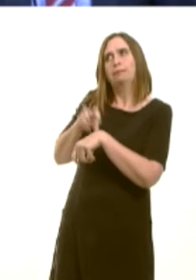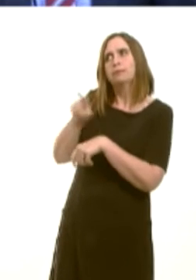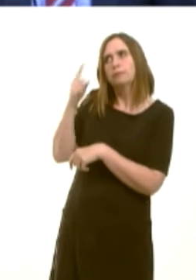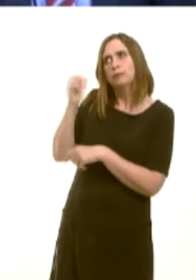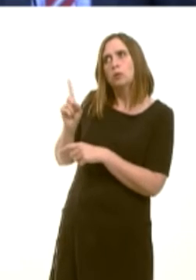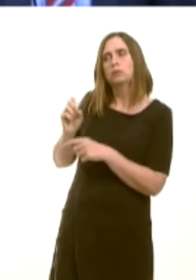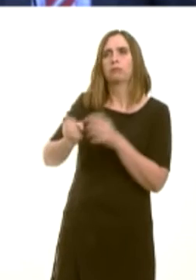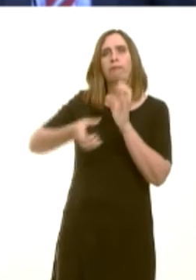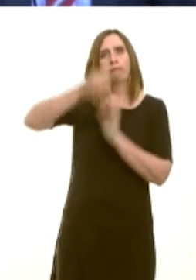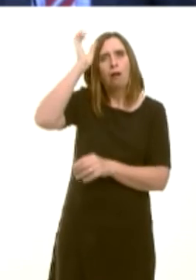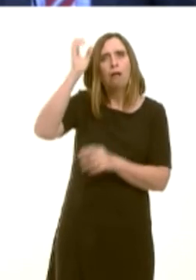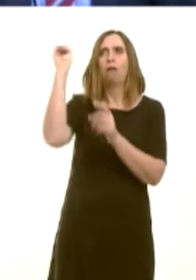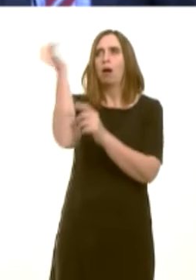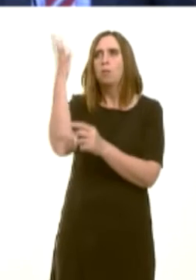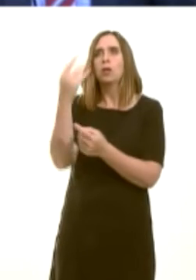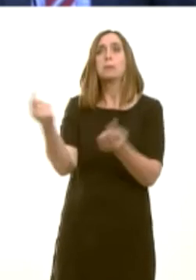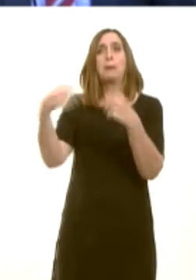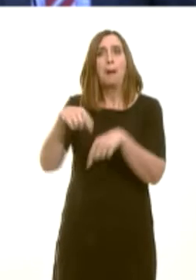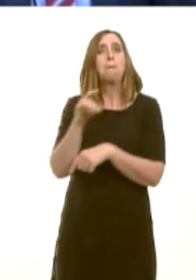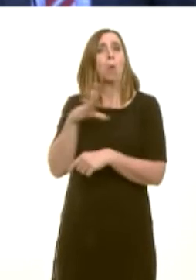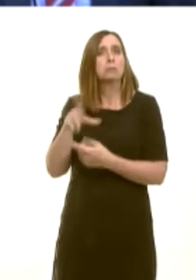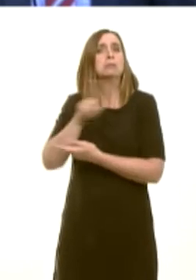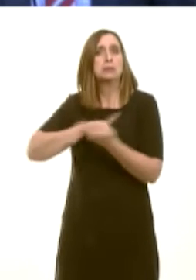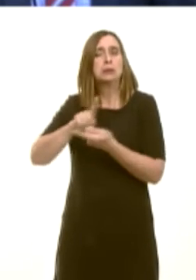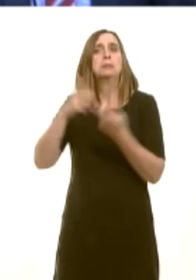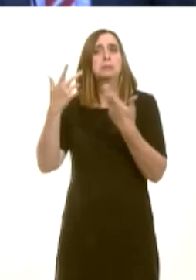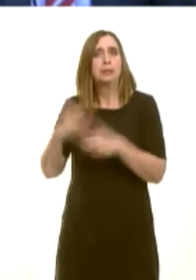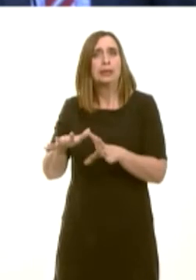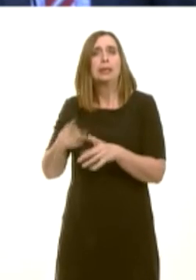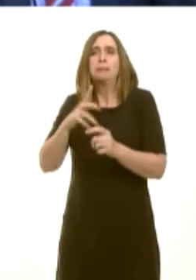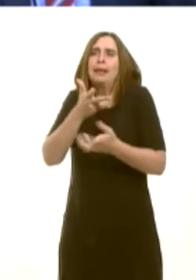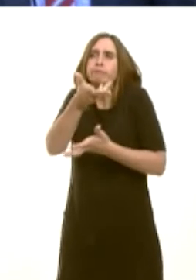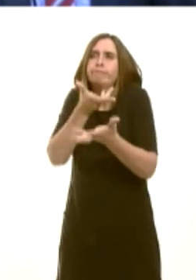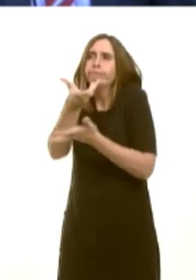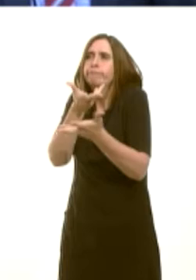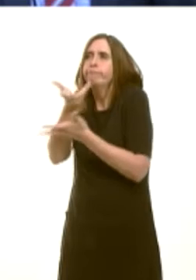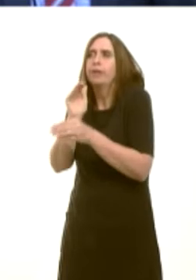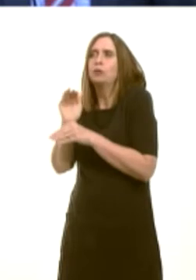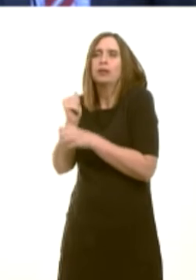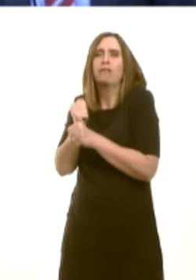and fire services attended one of the meetings, as non-statutory consultees, and I can say,